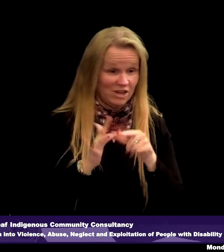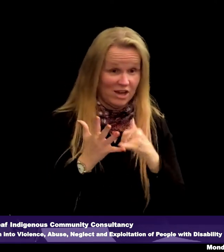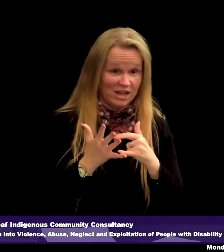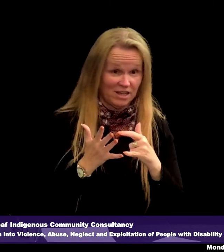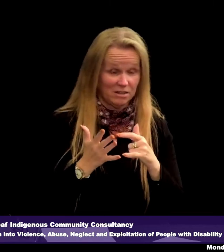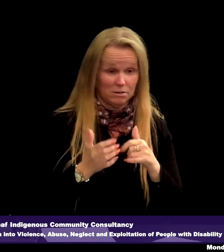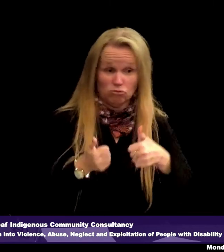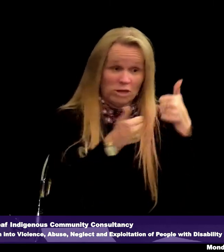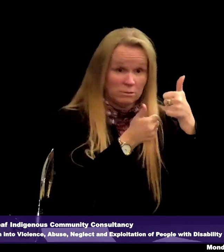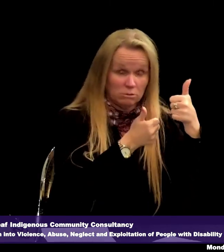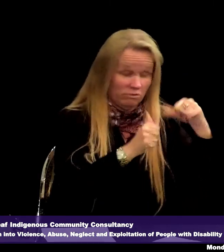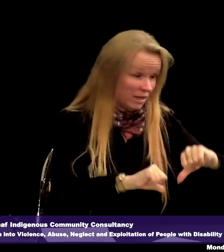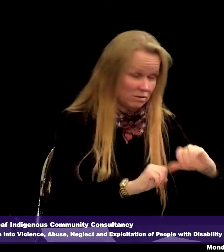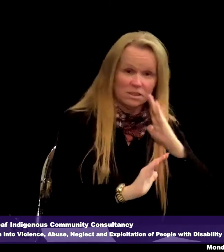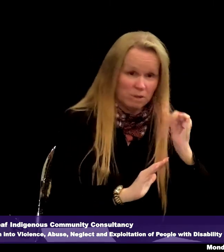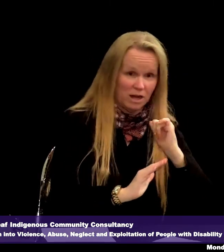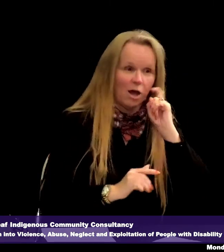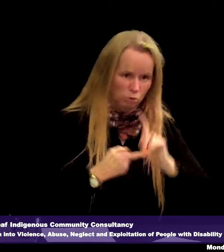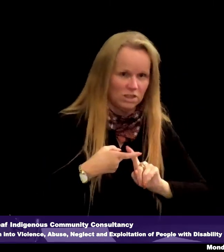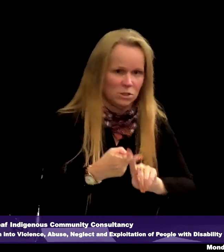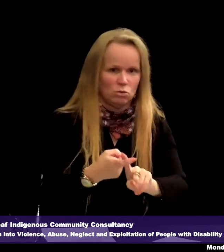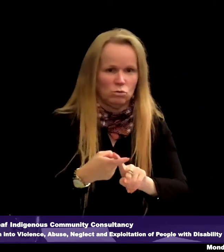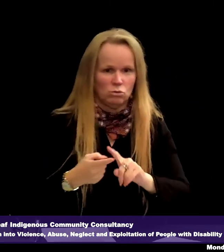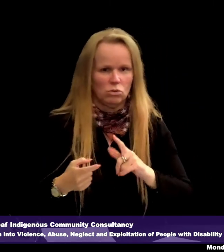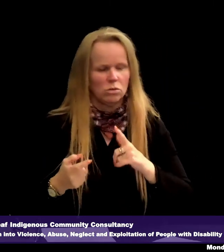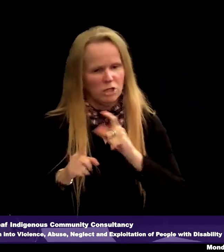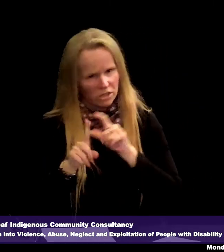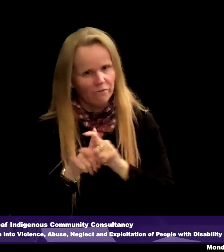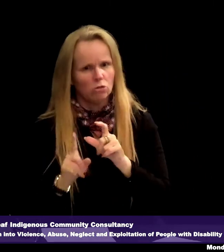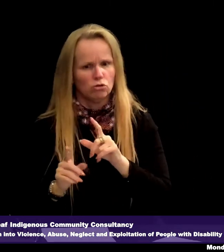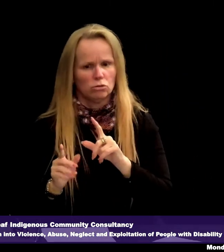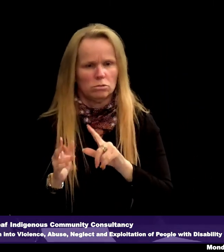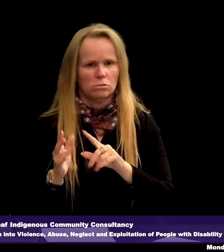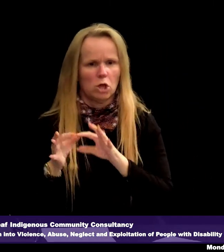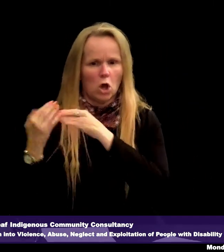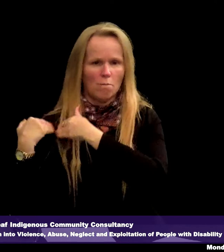established, and it doesn't matter if the NDIS is successful or not.